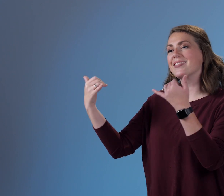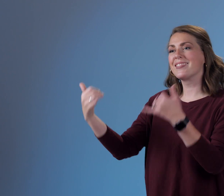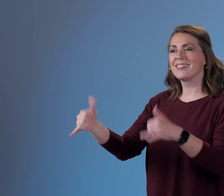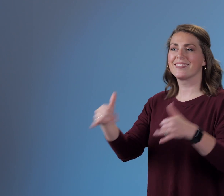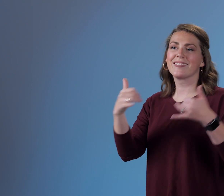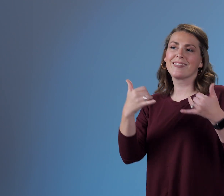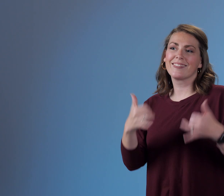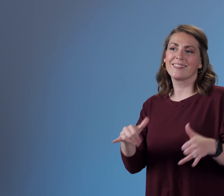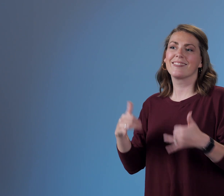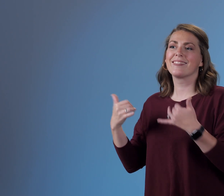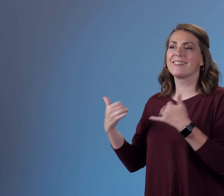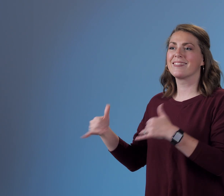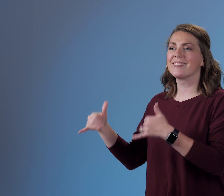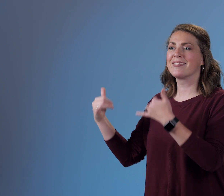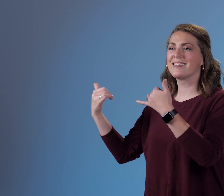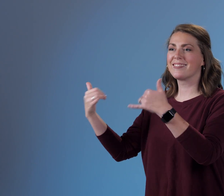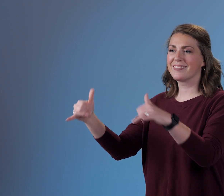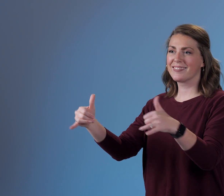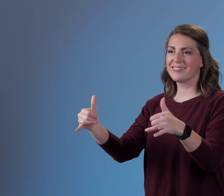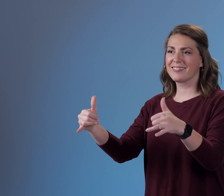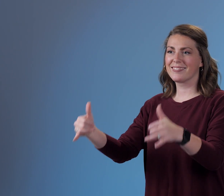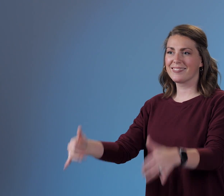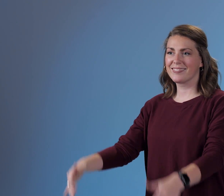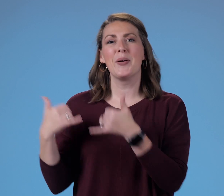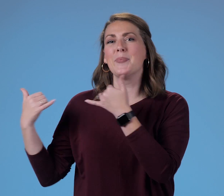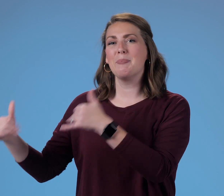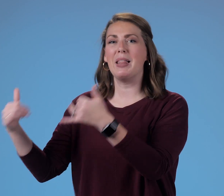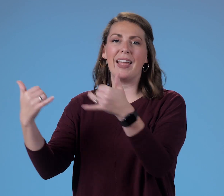Think of children running around and playing. Play